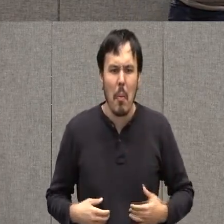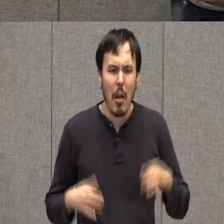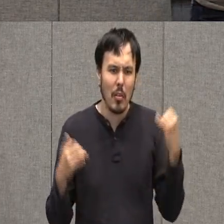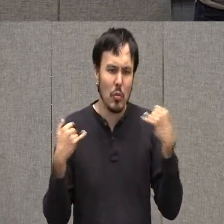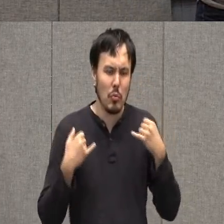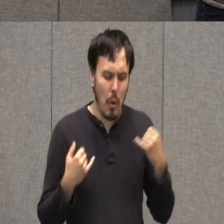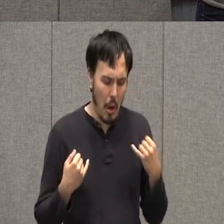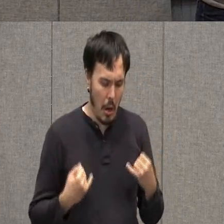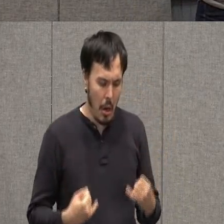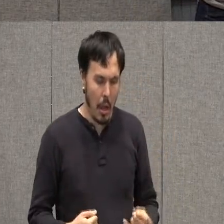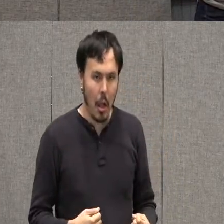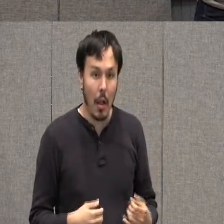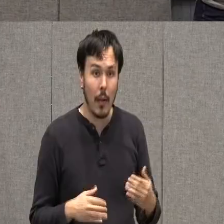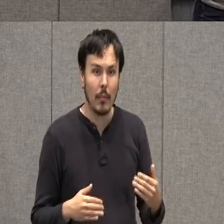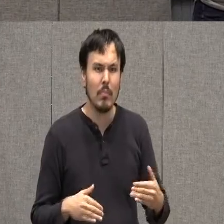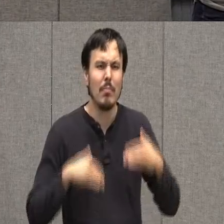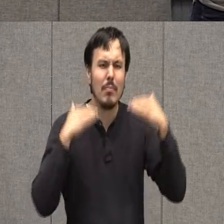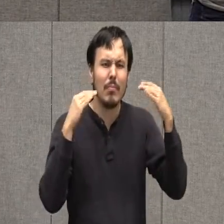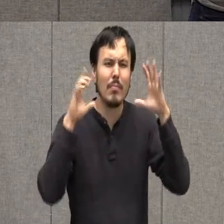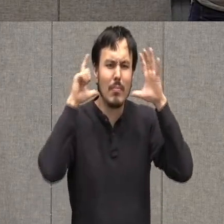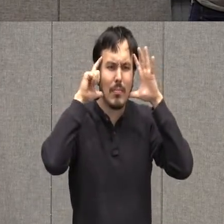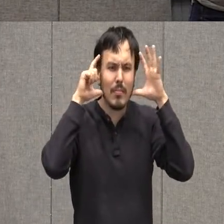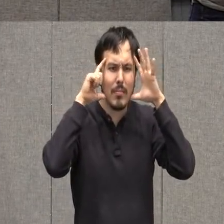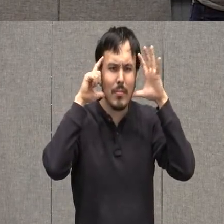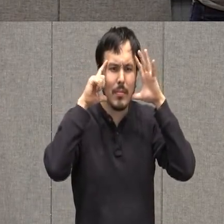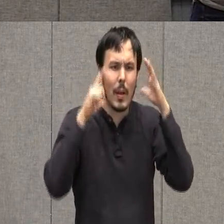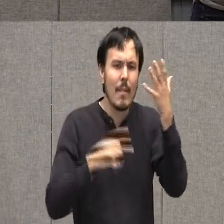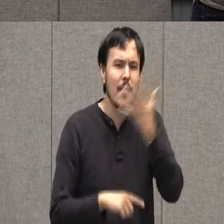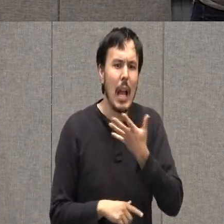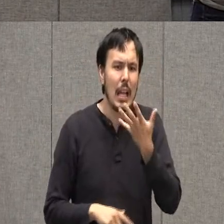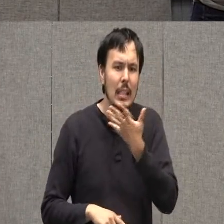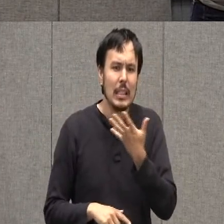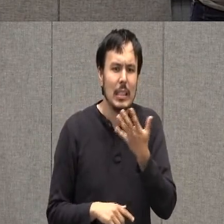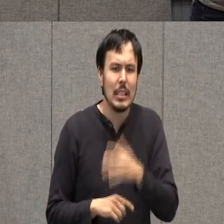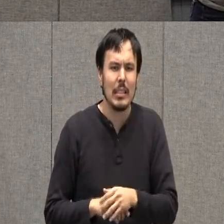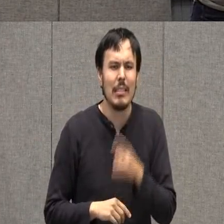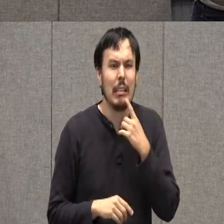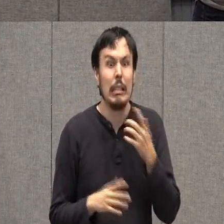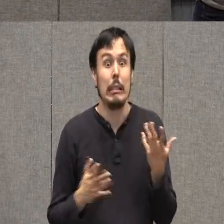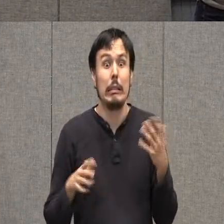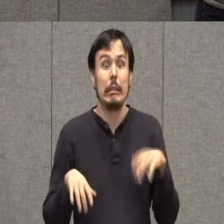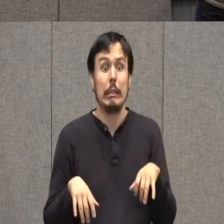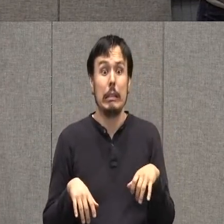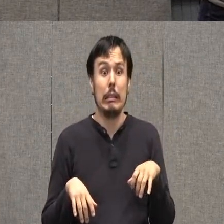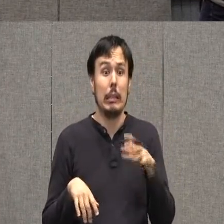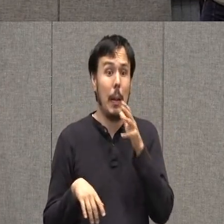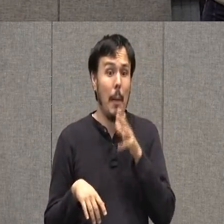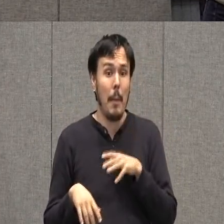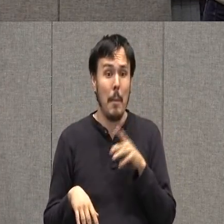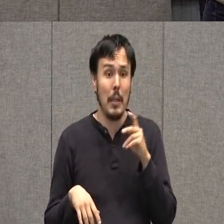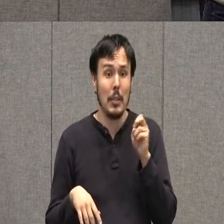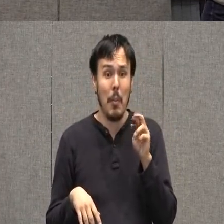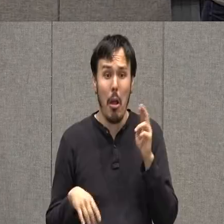and then it comes to the face and you go Ms. Potter, I don't know because faces can be quite tricky.